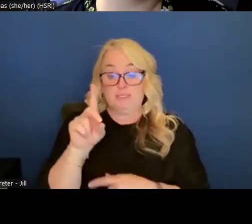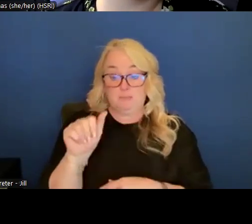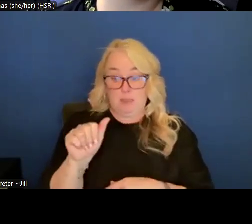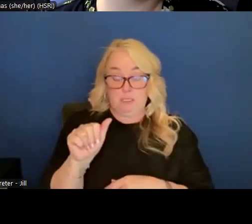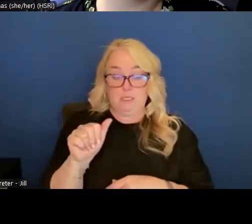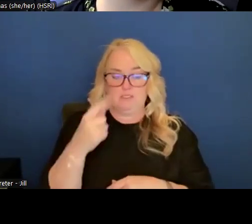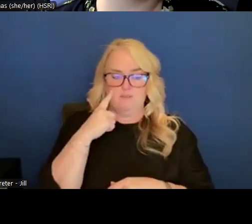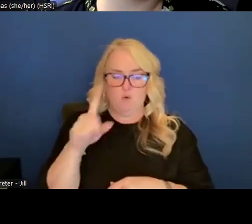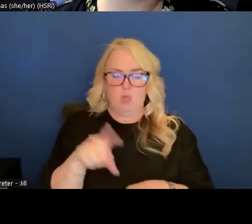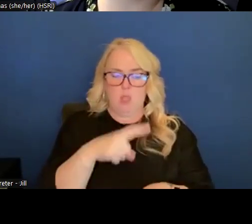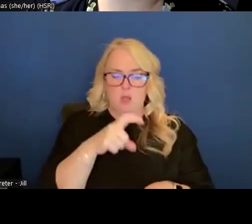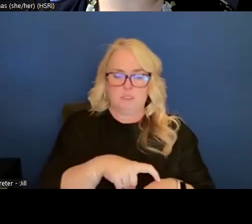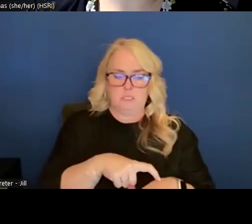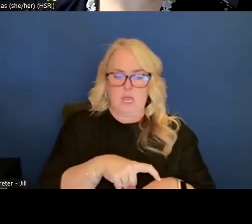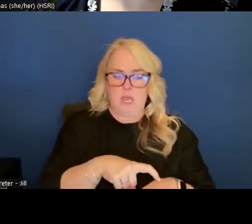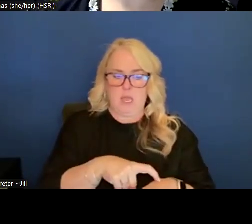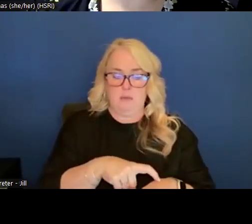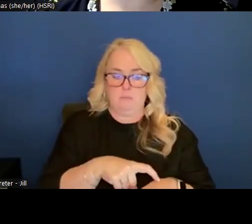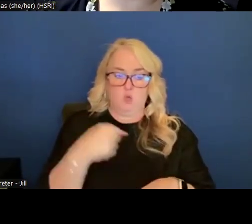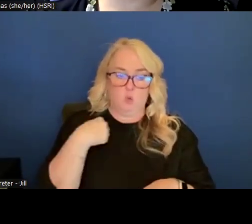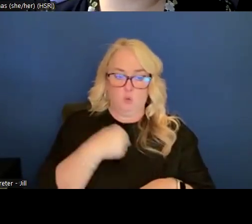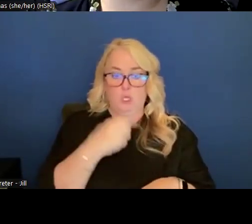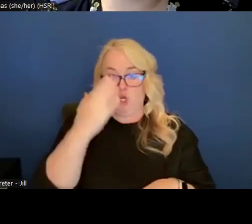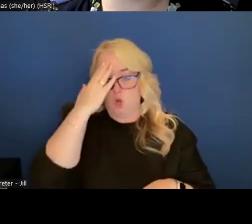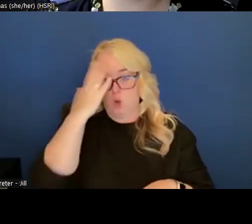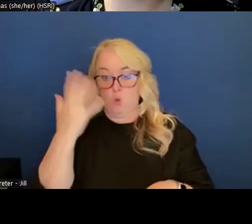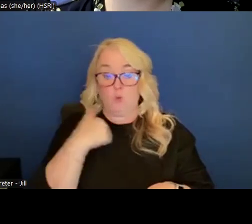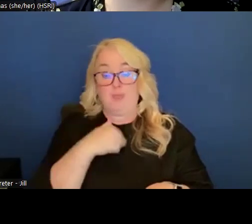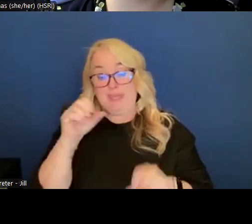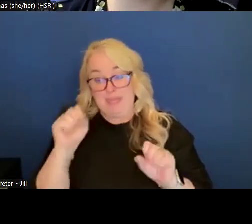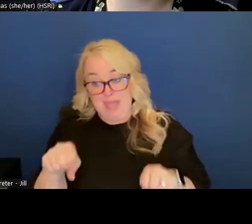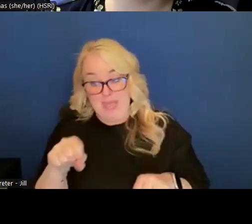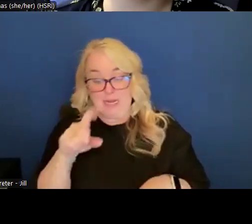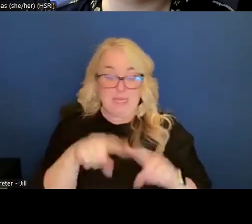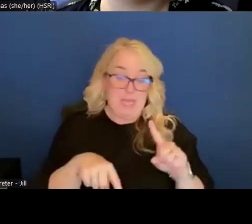been told what we can and cannot do―that we do have power. We do